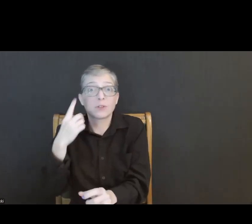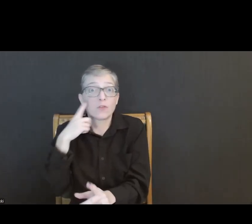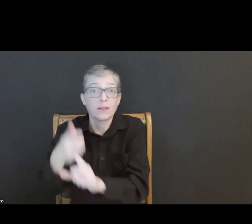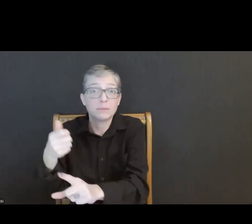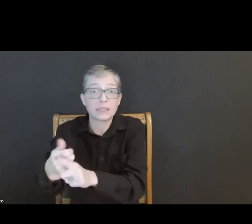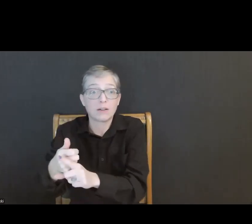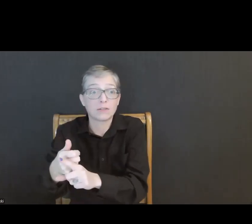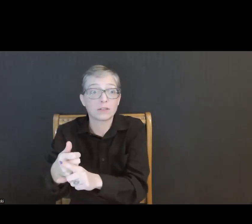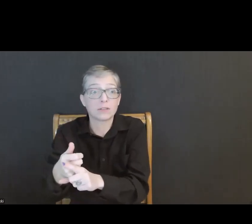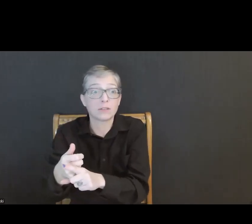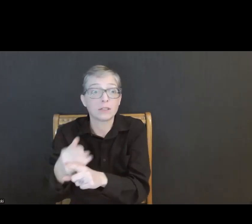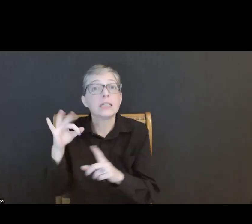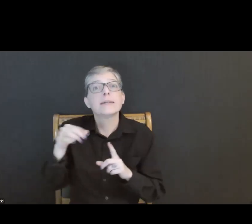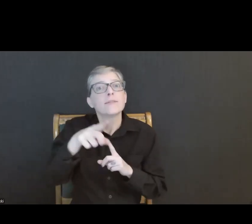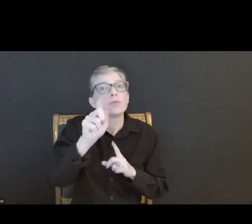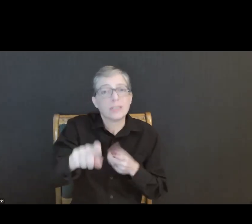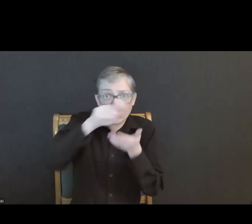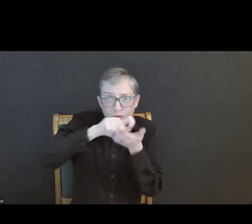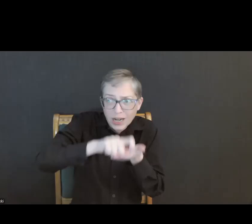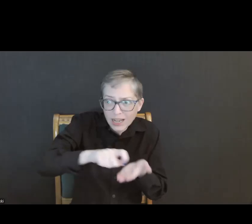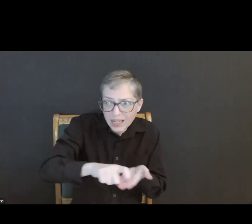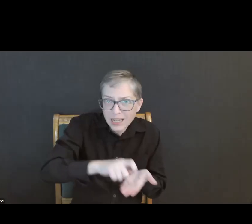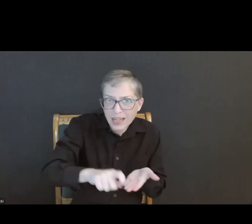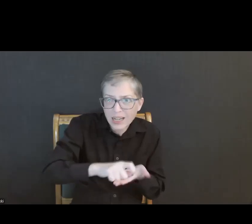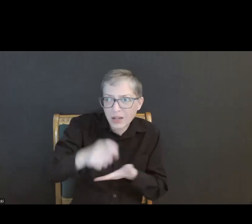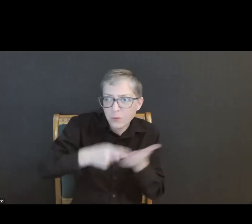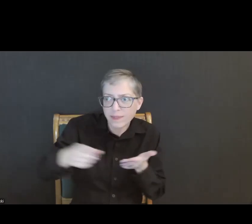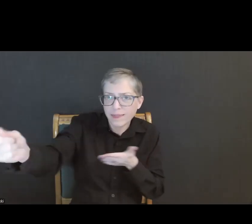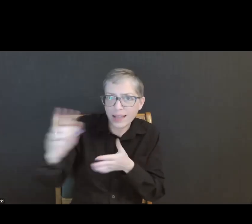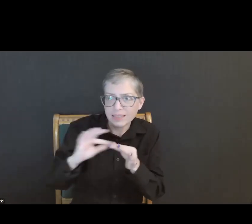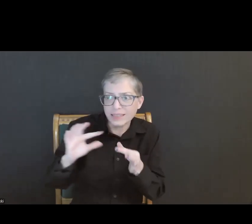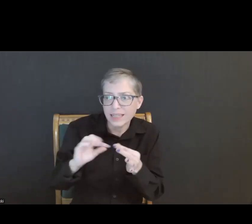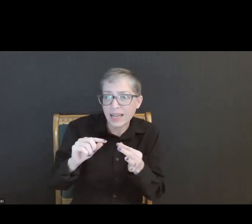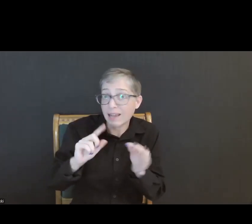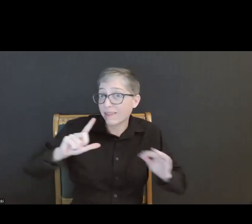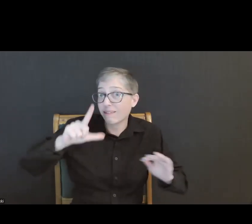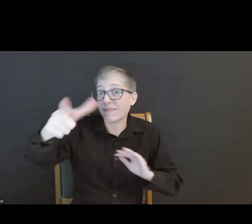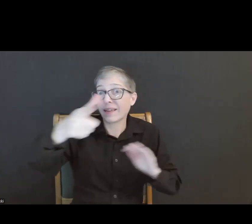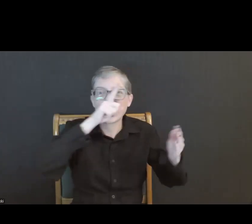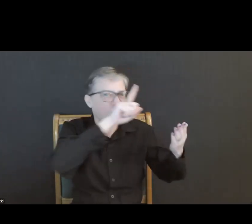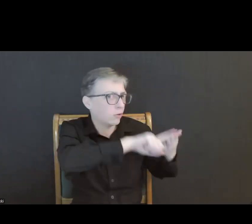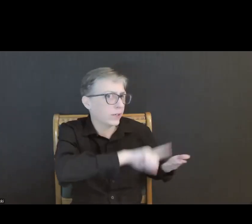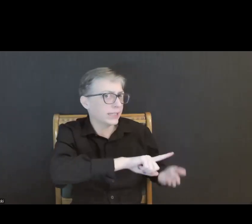they say write it down find somebody what does this exactly mean because I'm not sure and then